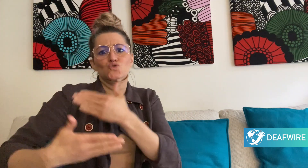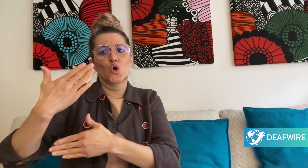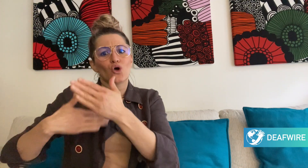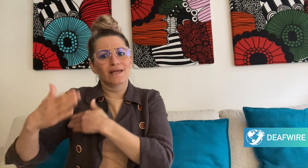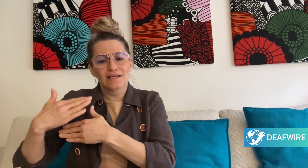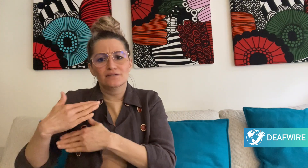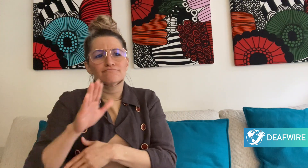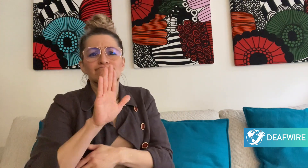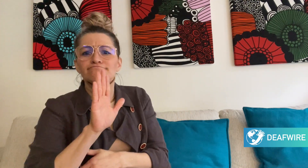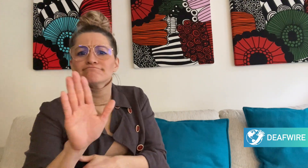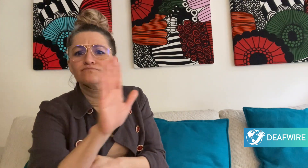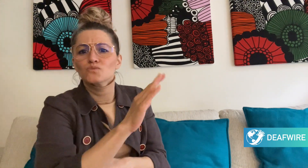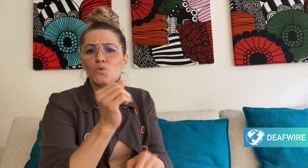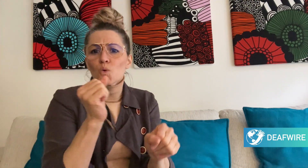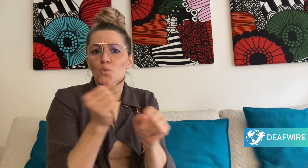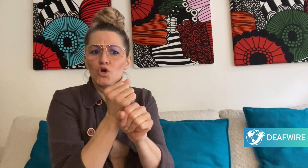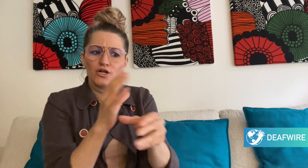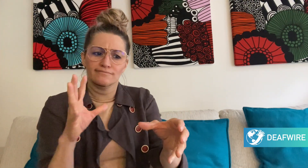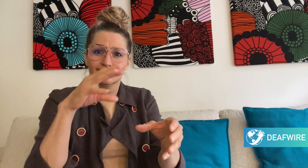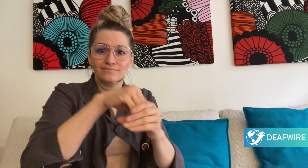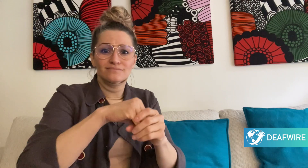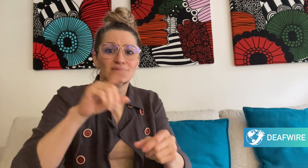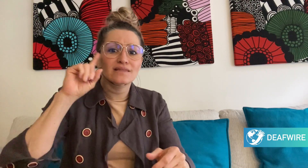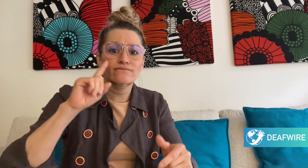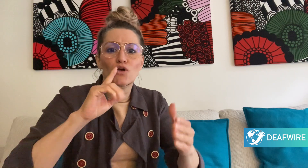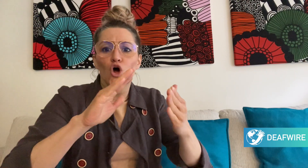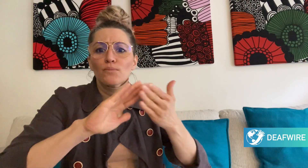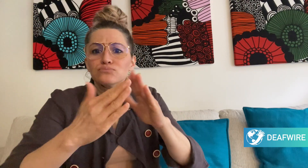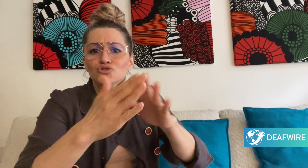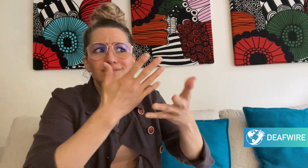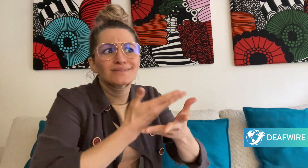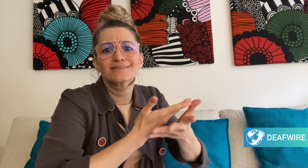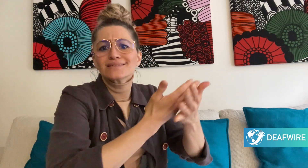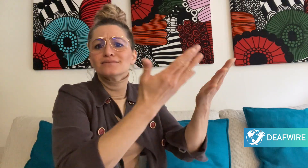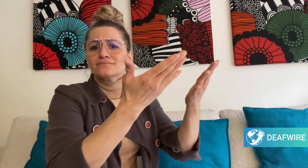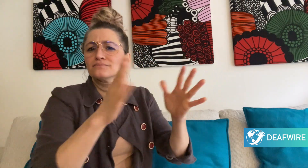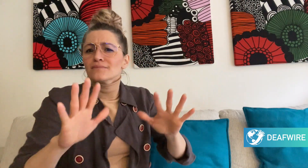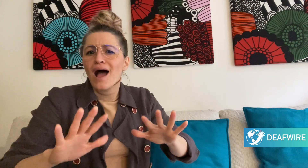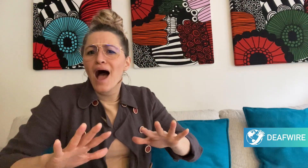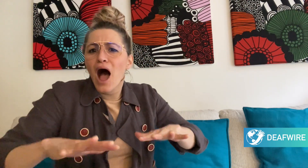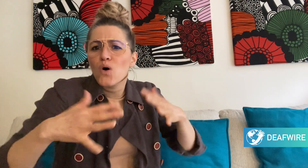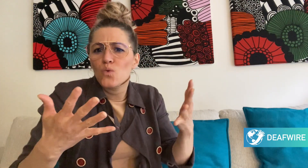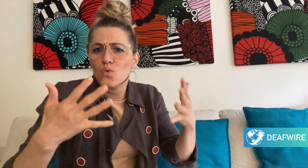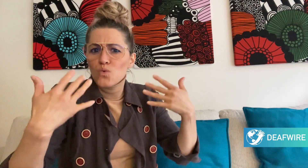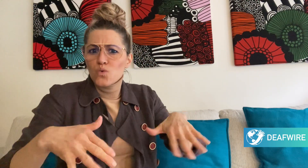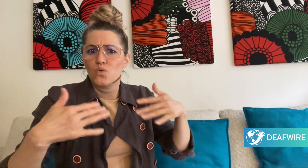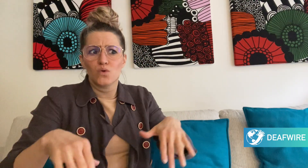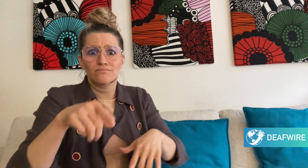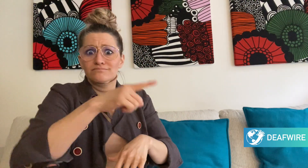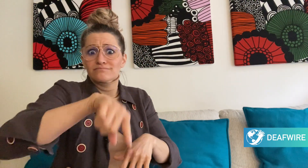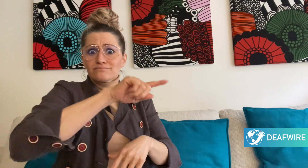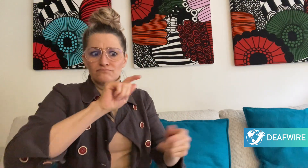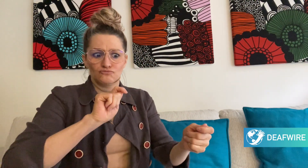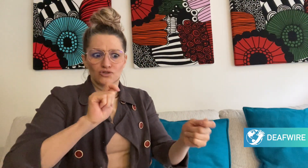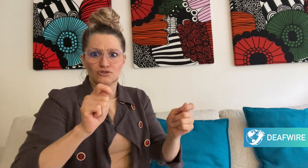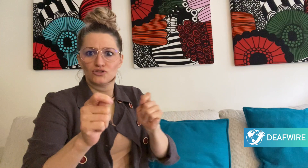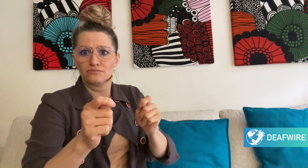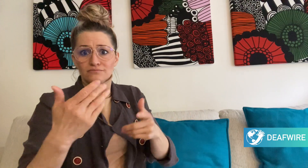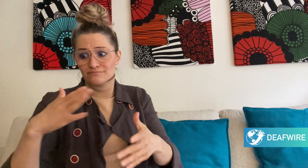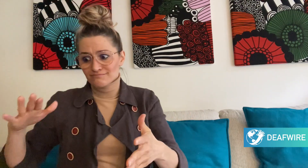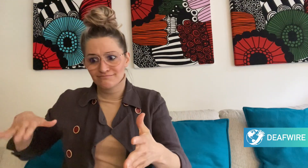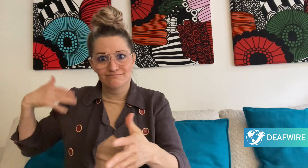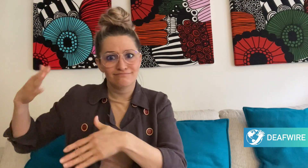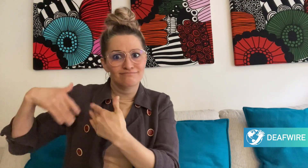their roles in Deaf communities, how they’ve changed